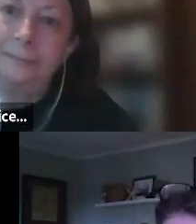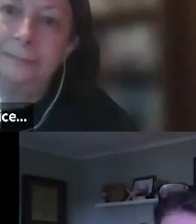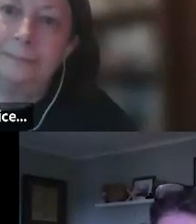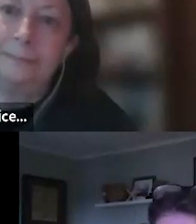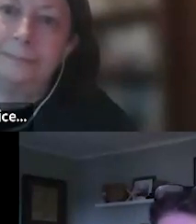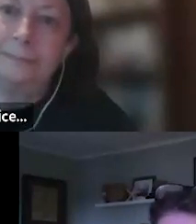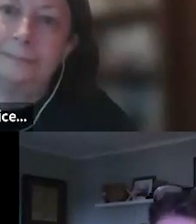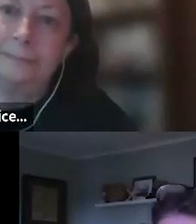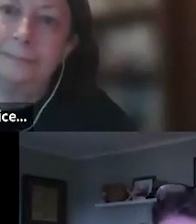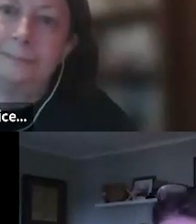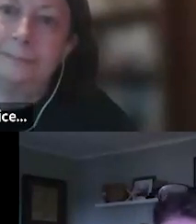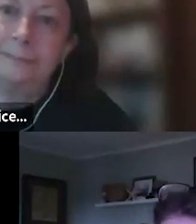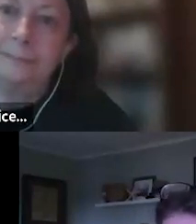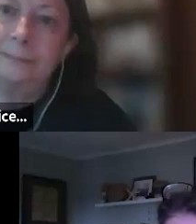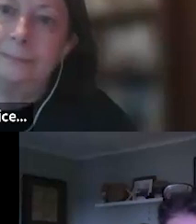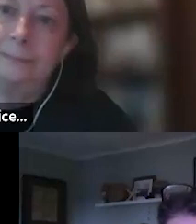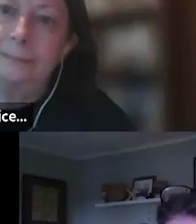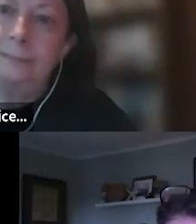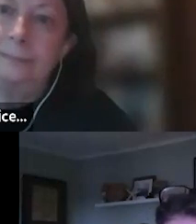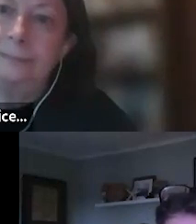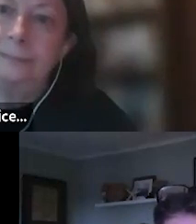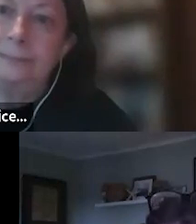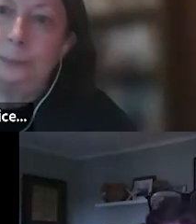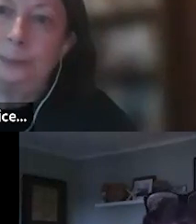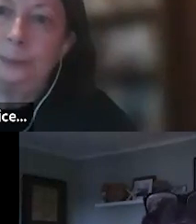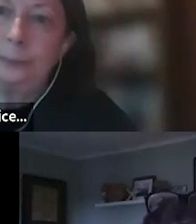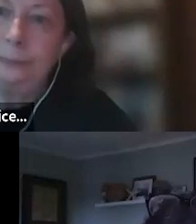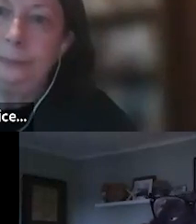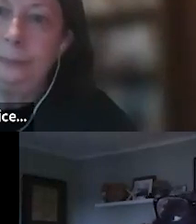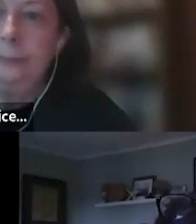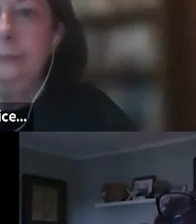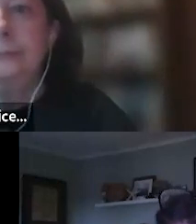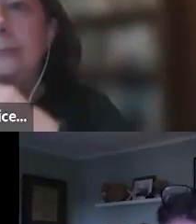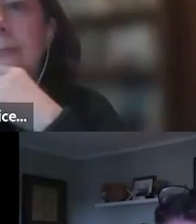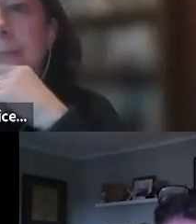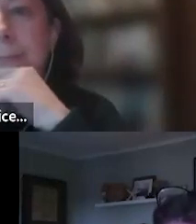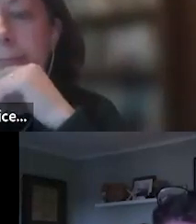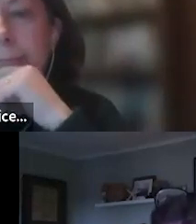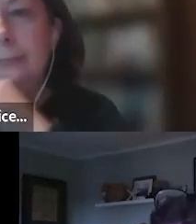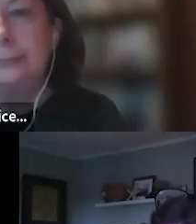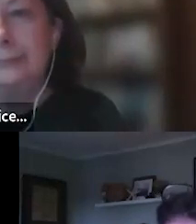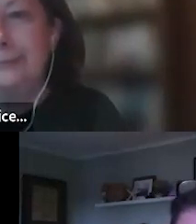housing that they may be eligible for. So they're thanking you for all of these resources and that ASPE report.